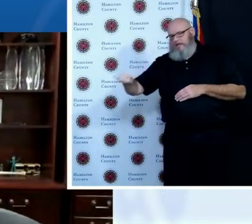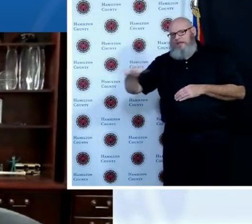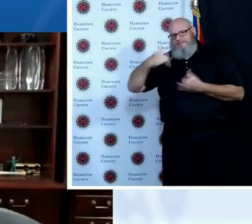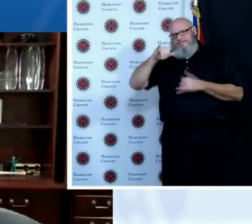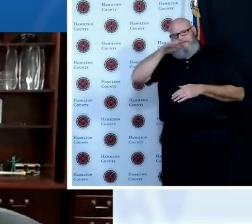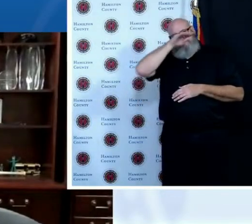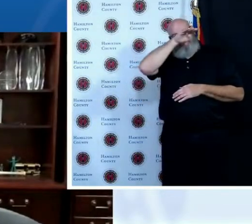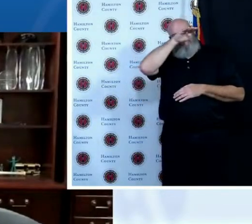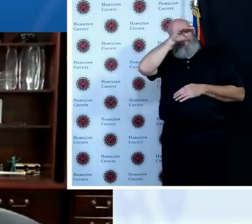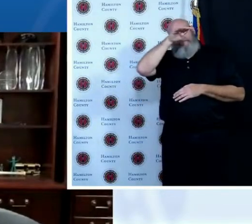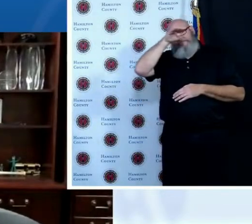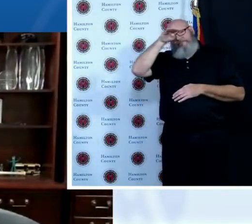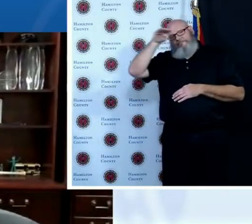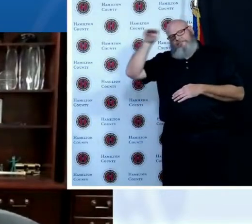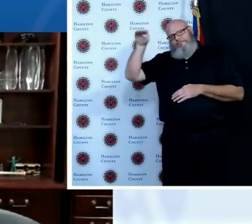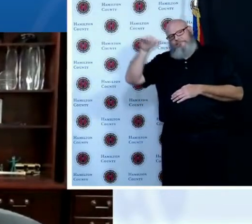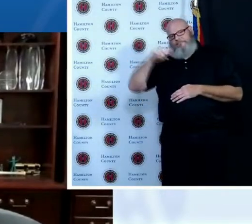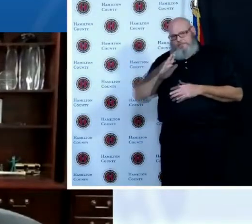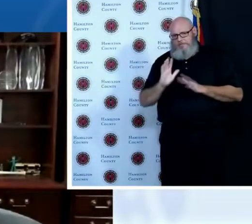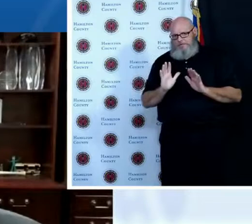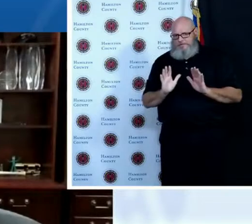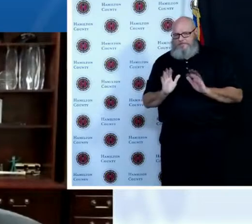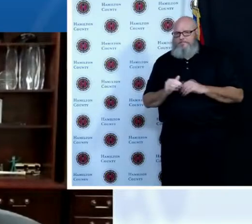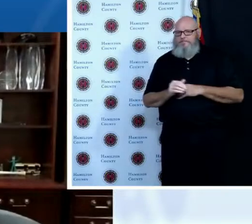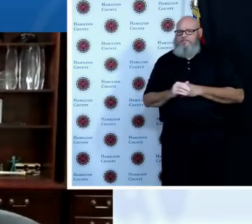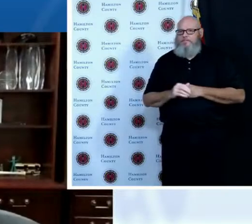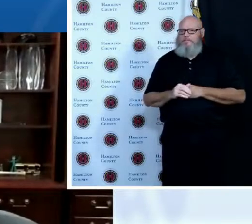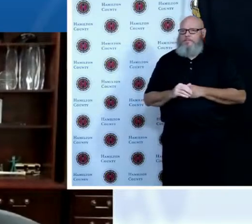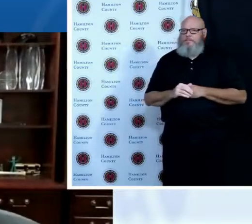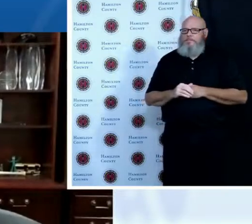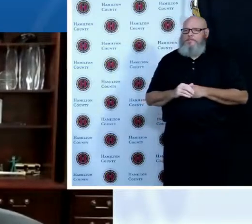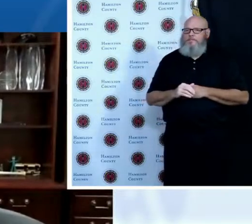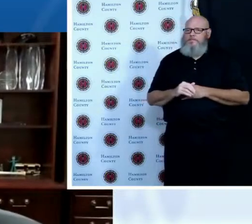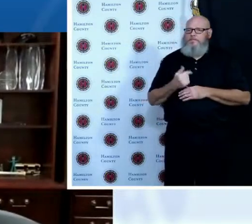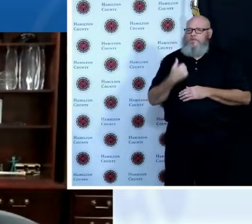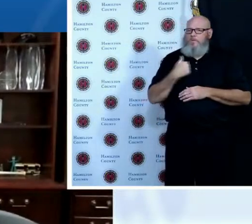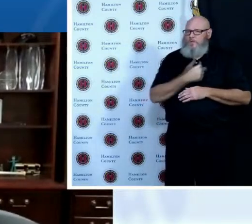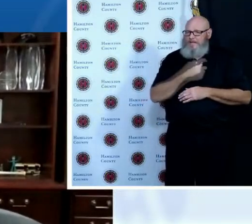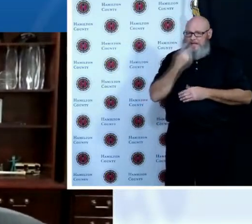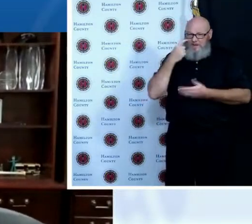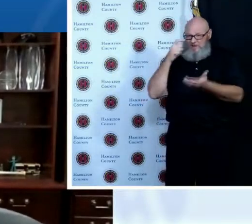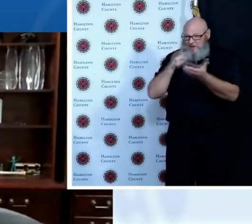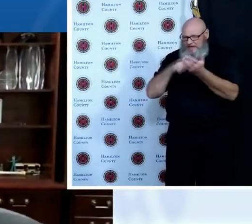there's a little increase in the hospitalizations and we're concerned that that might portend or